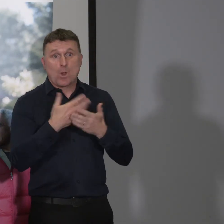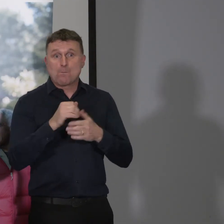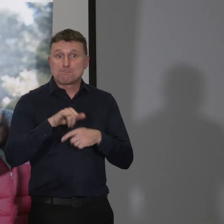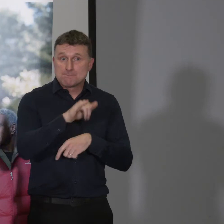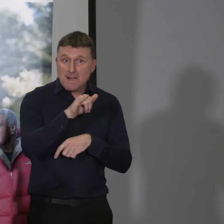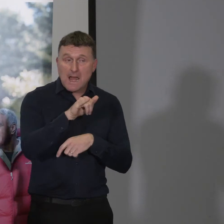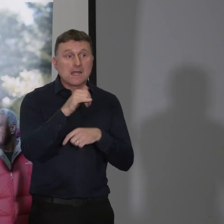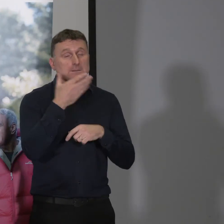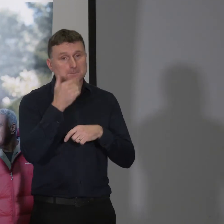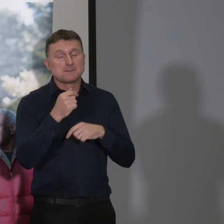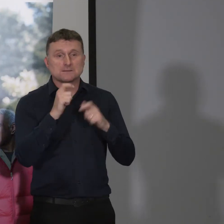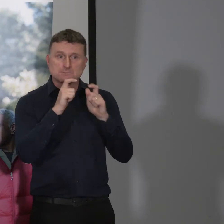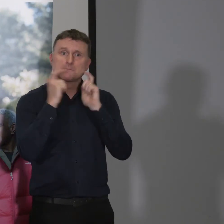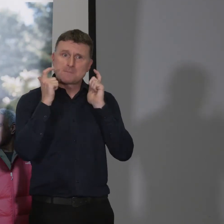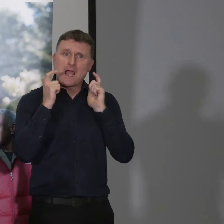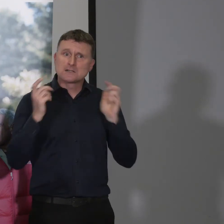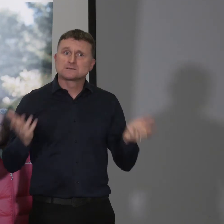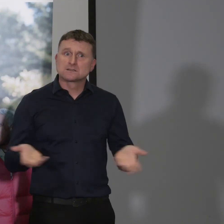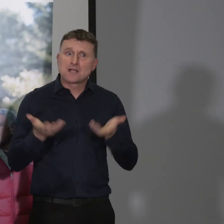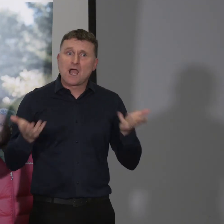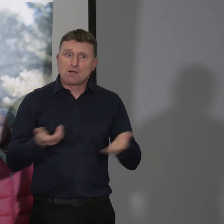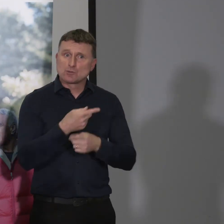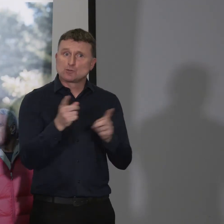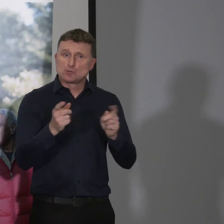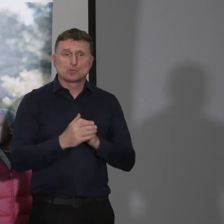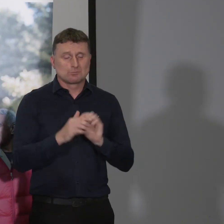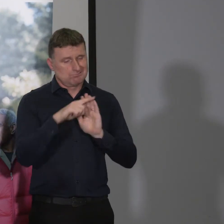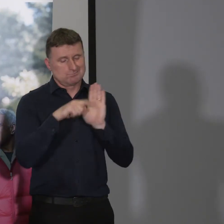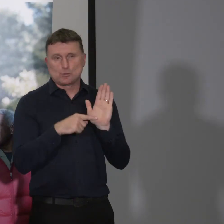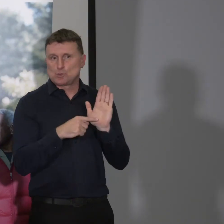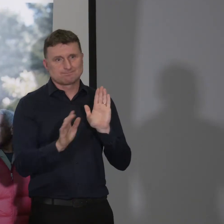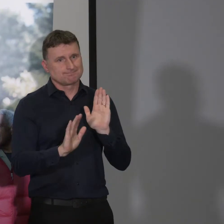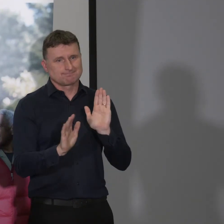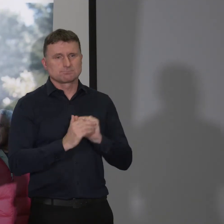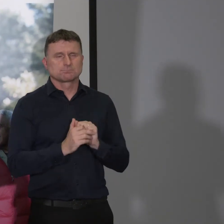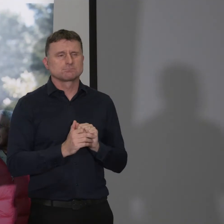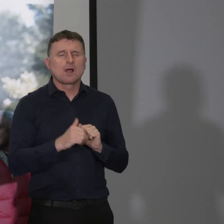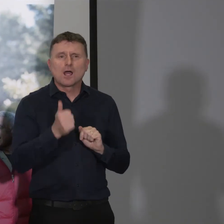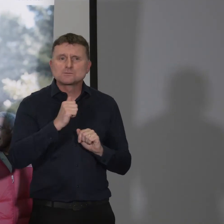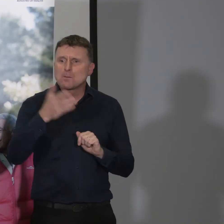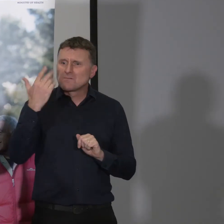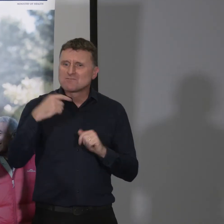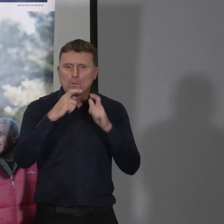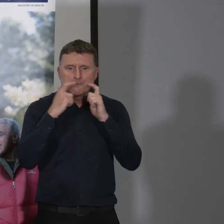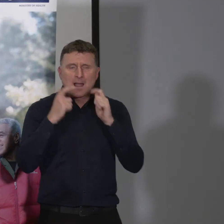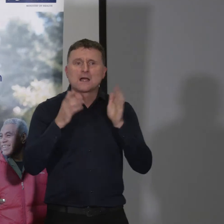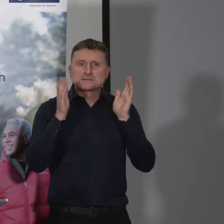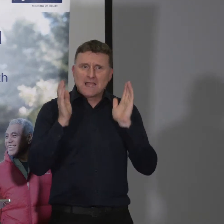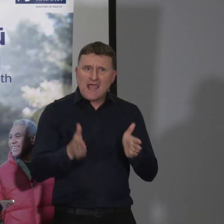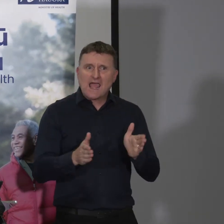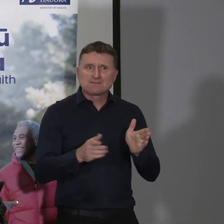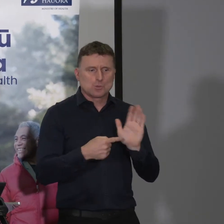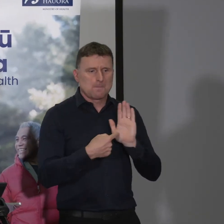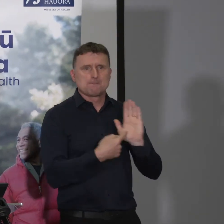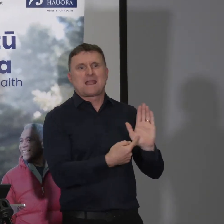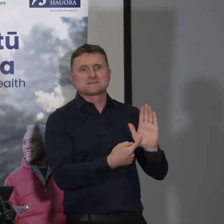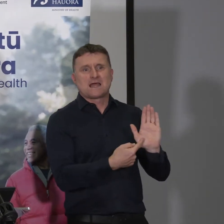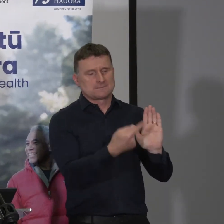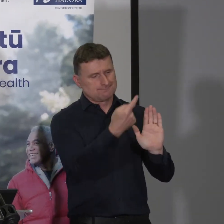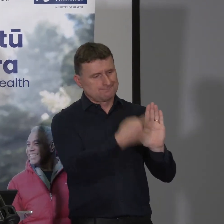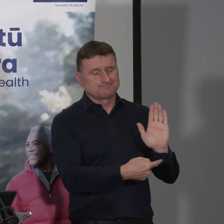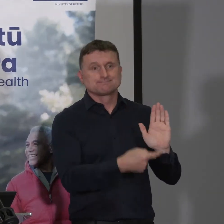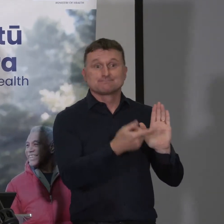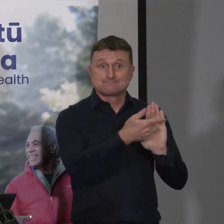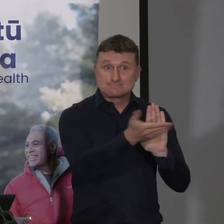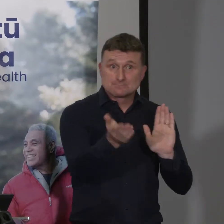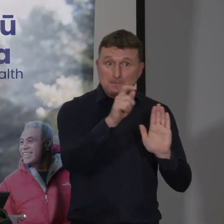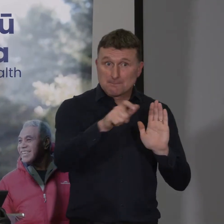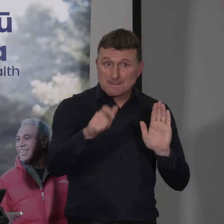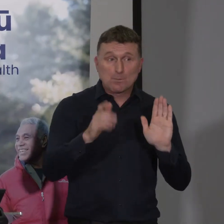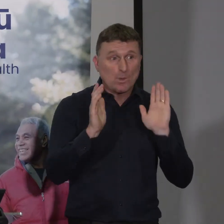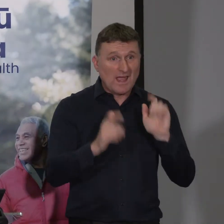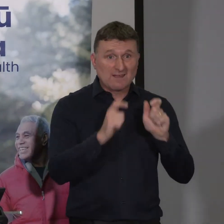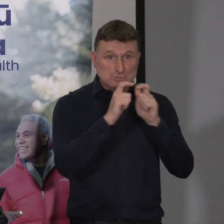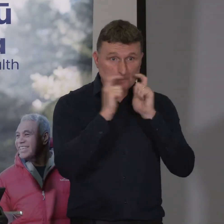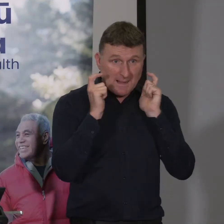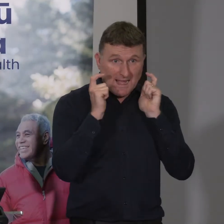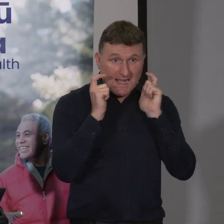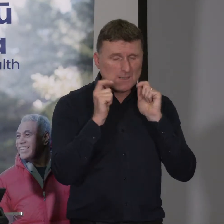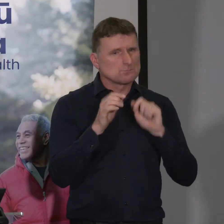mask up on public transit,